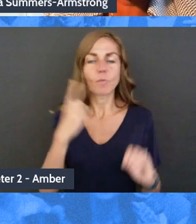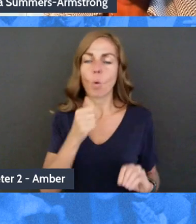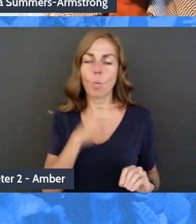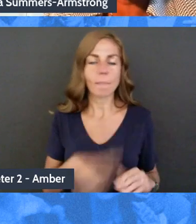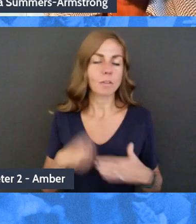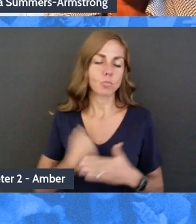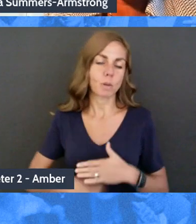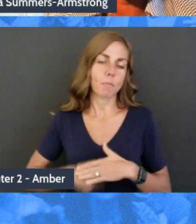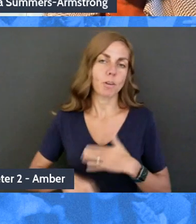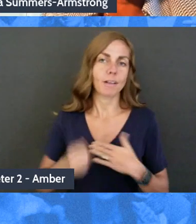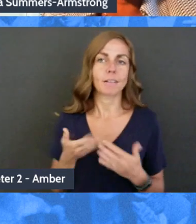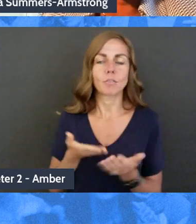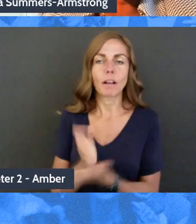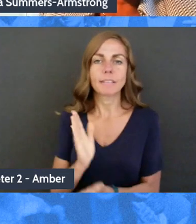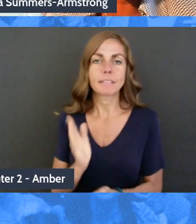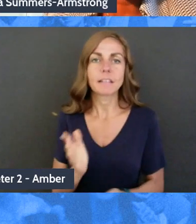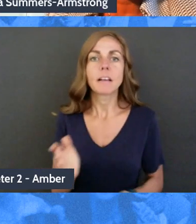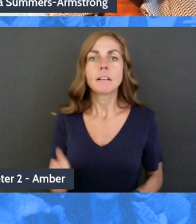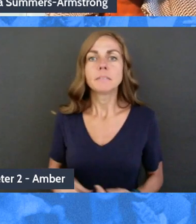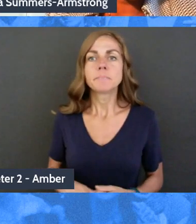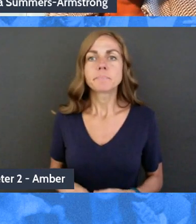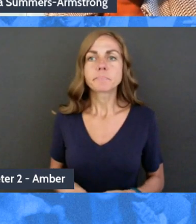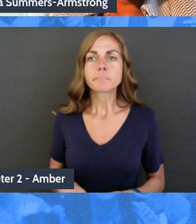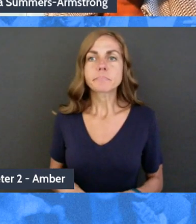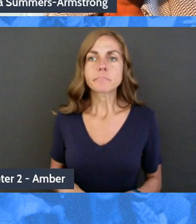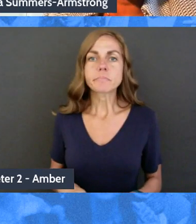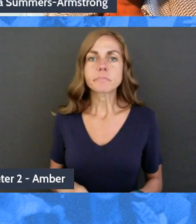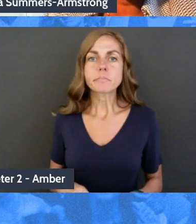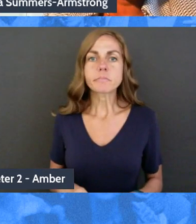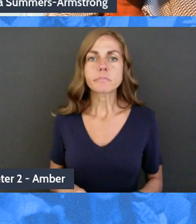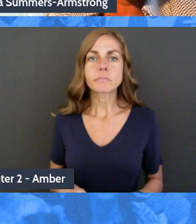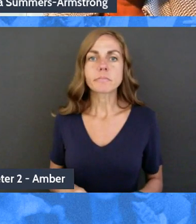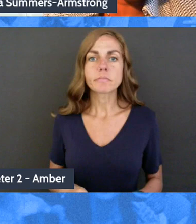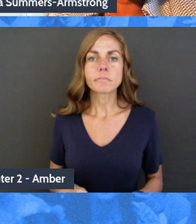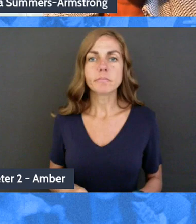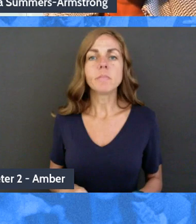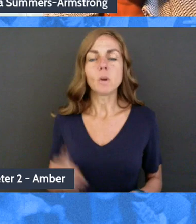What we did have were bills that were brought forward